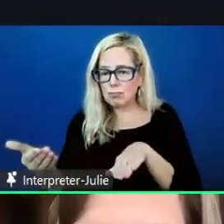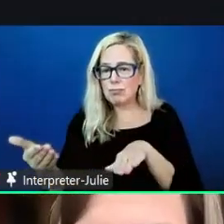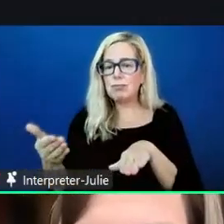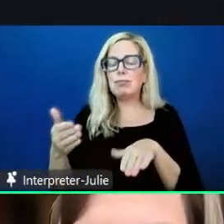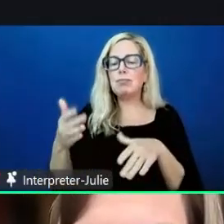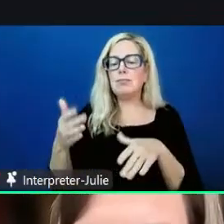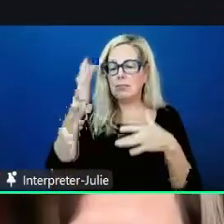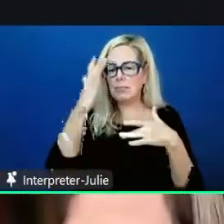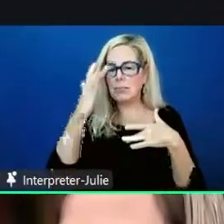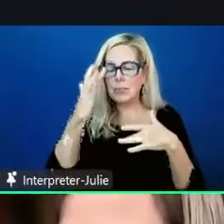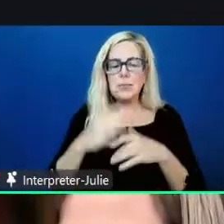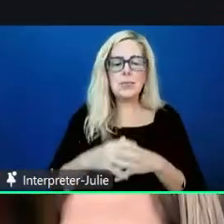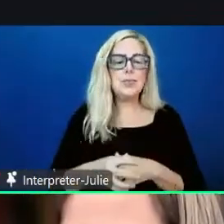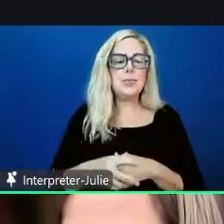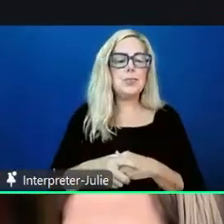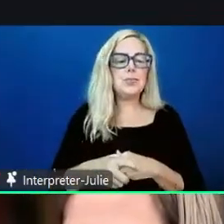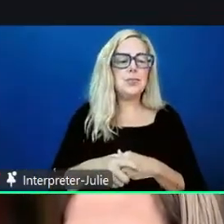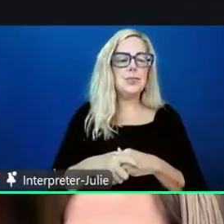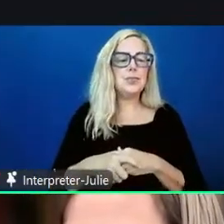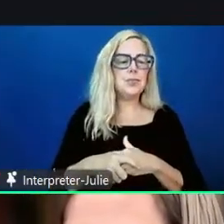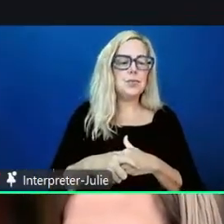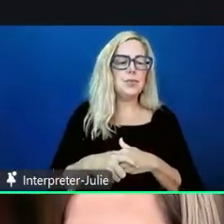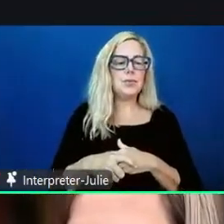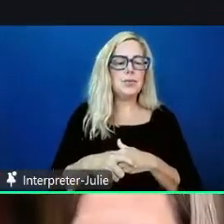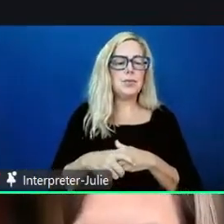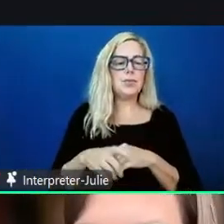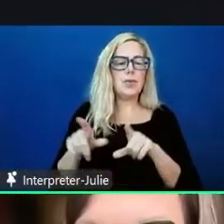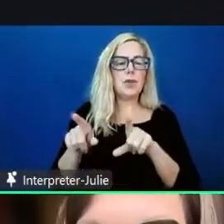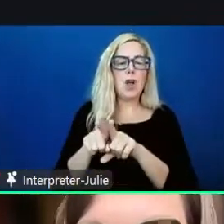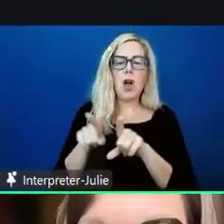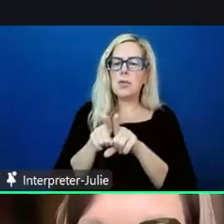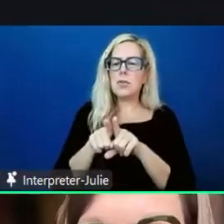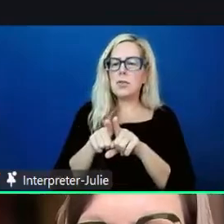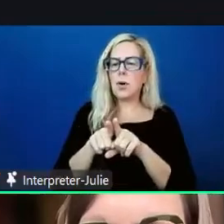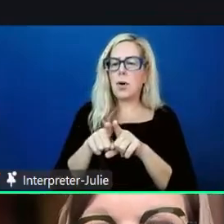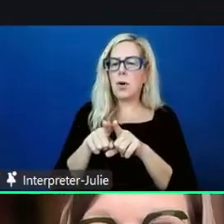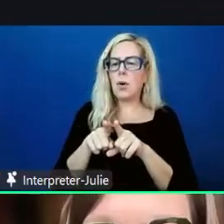That model specifically illustrates how for people with